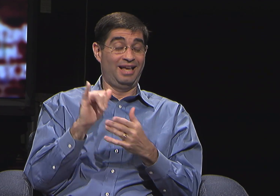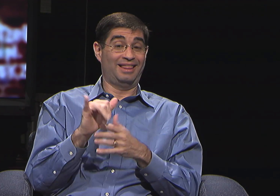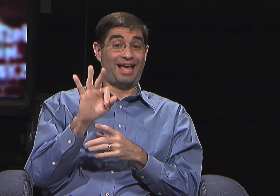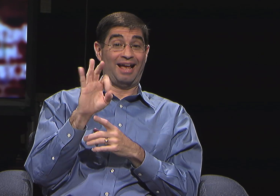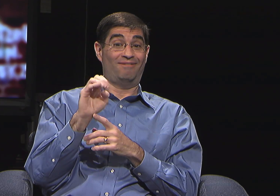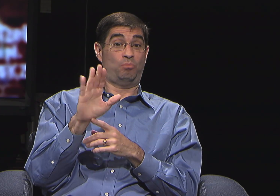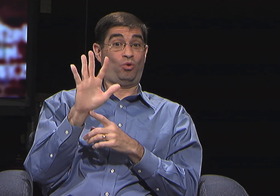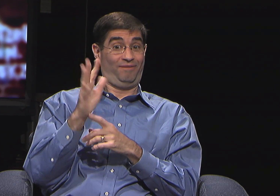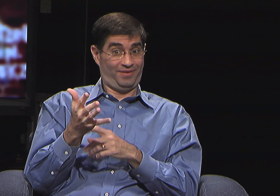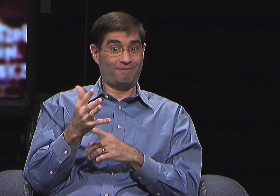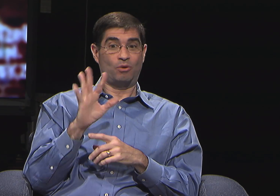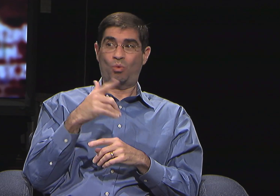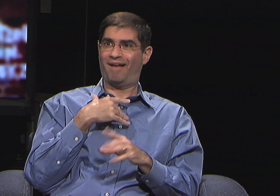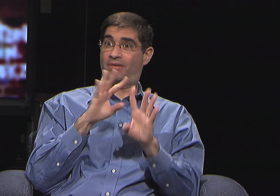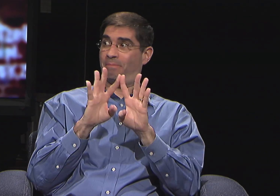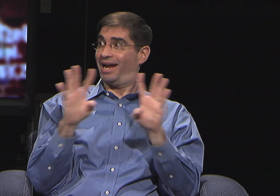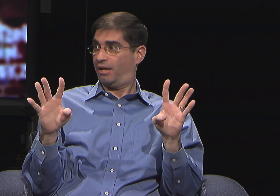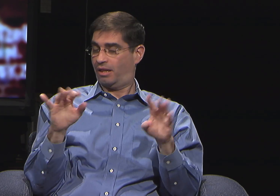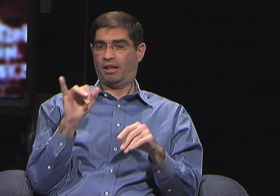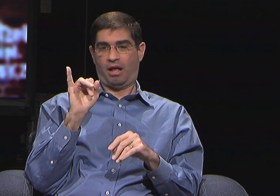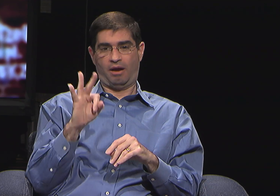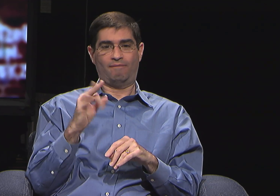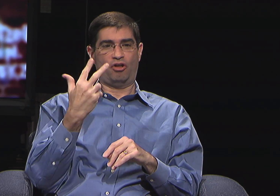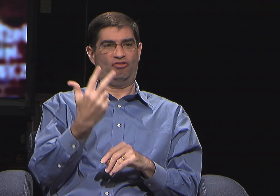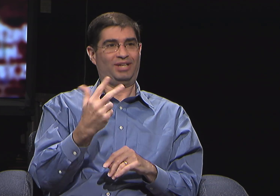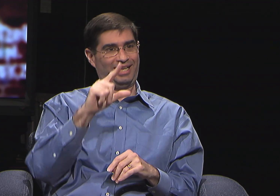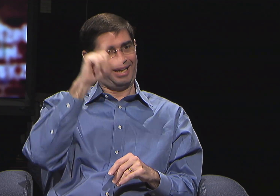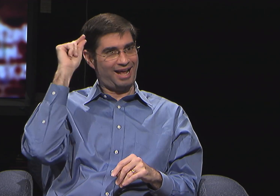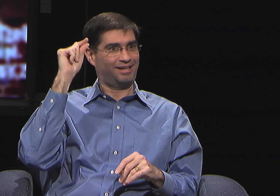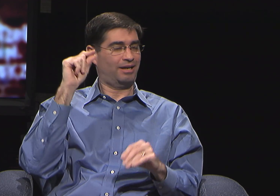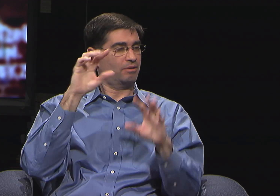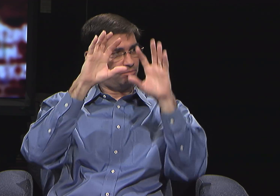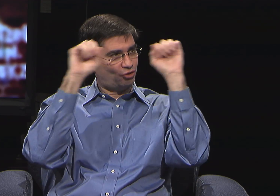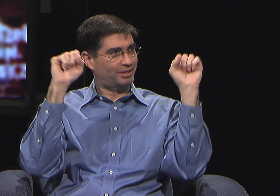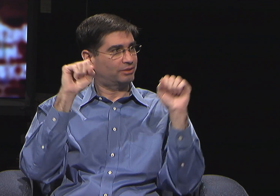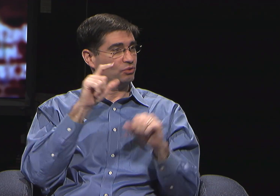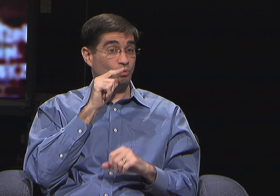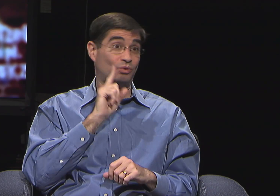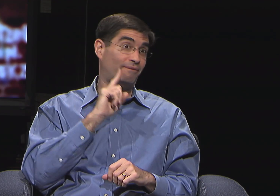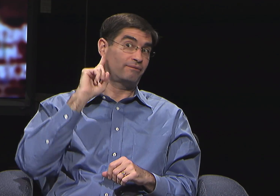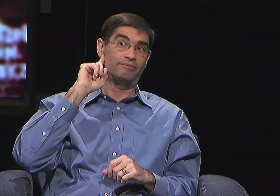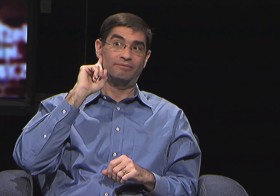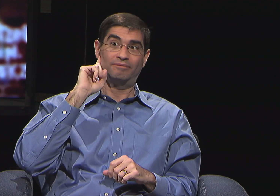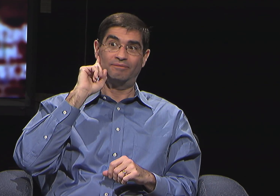We'll have a panel of the three deaf presidents of Gallaudet,